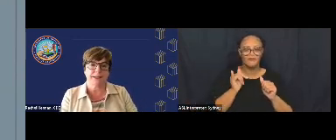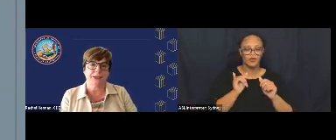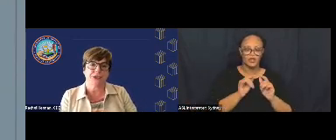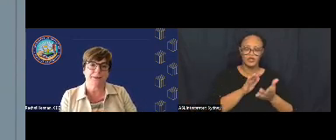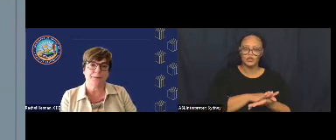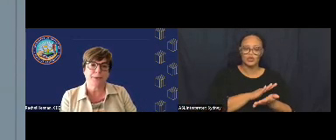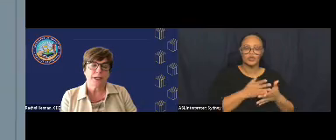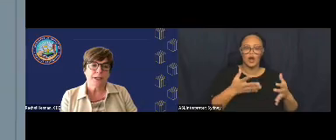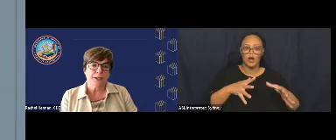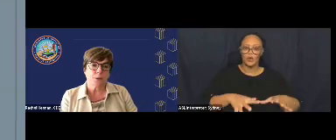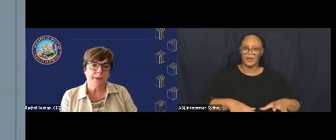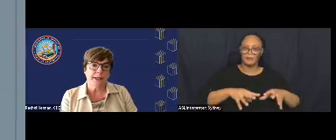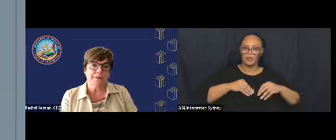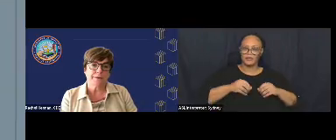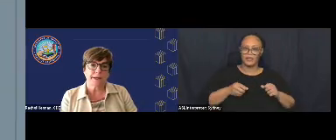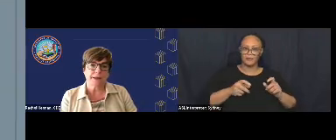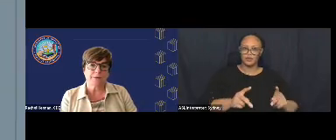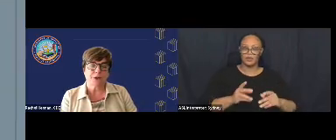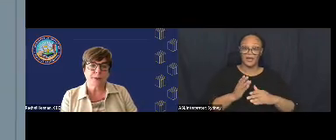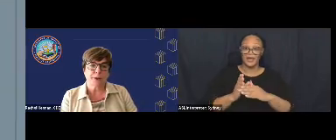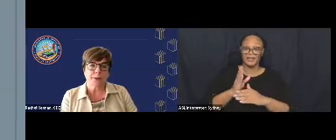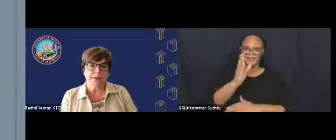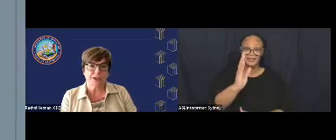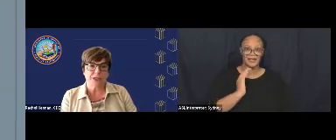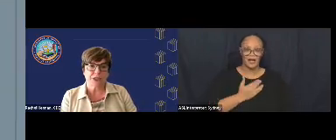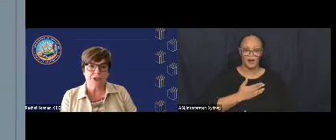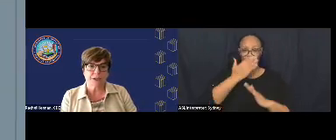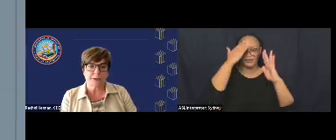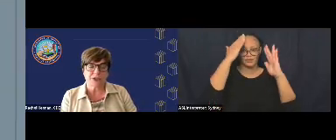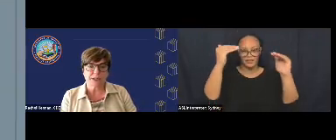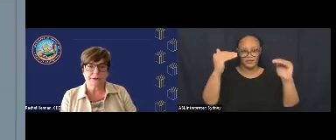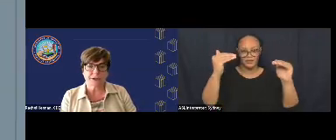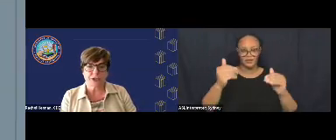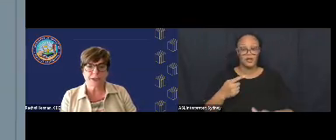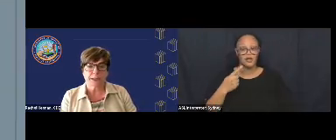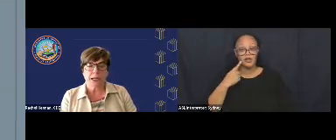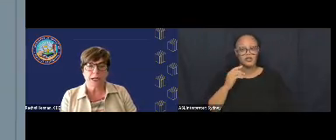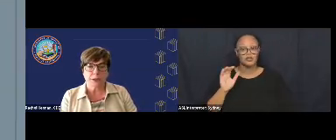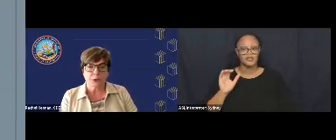expectation. So on behalf of the California Department of Education special ed division,